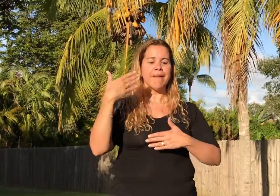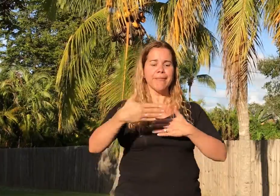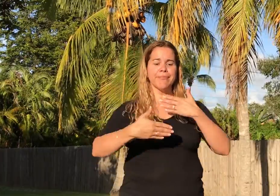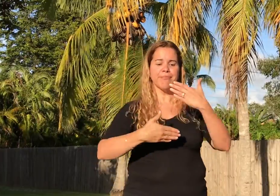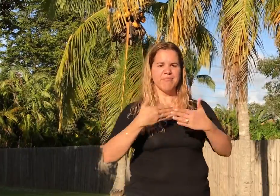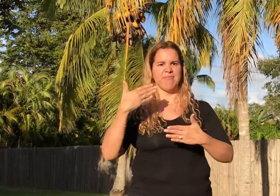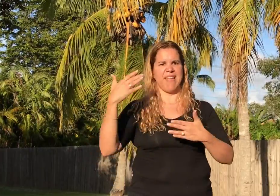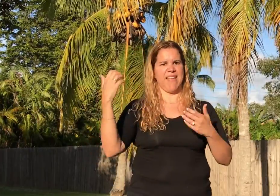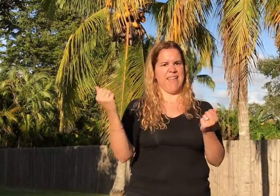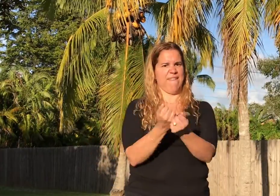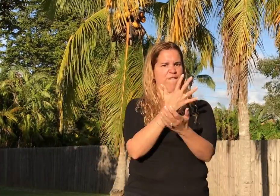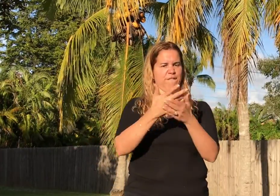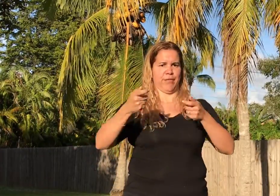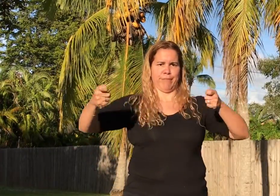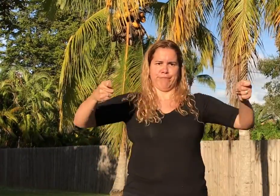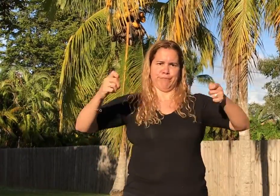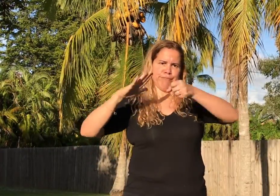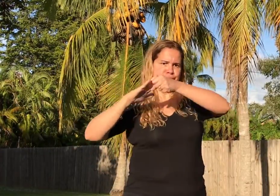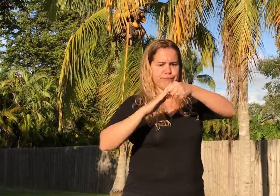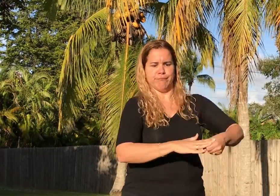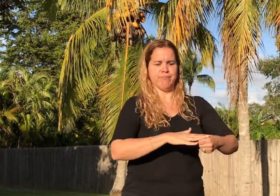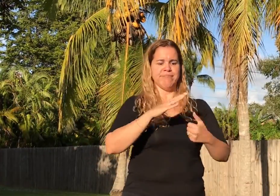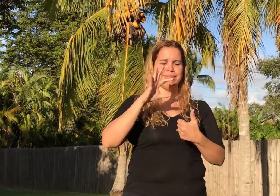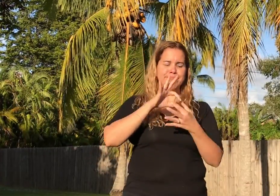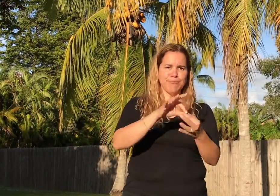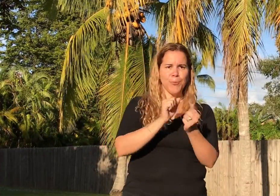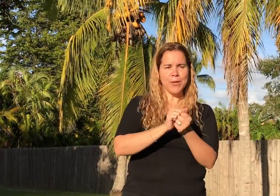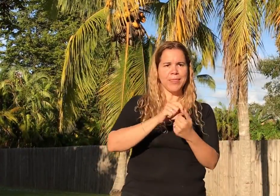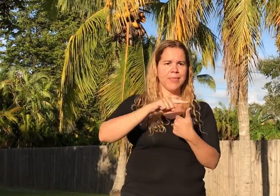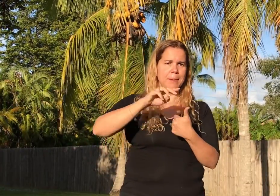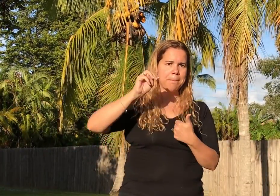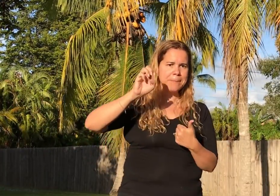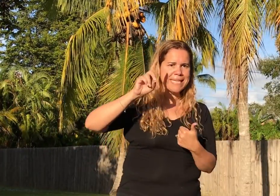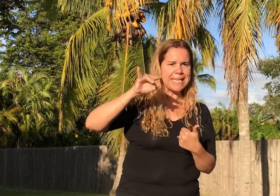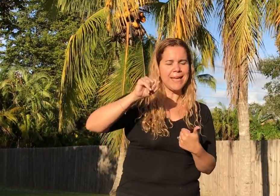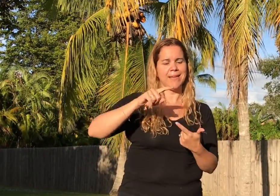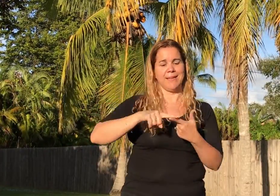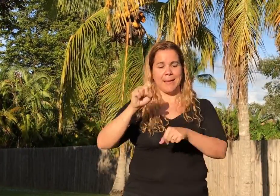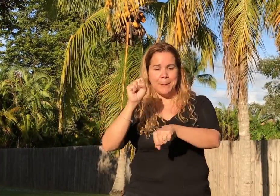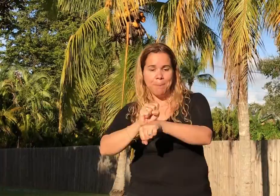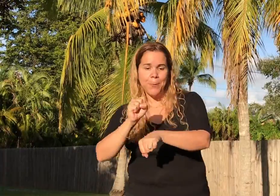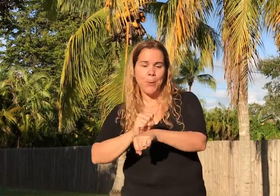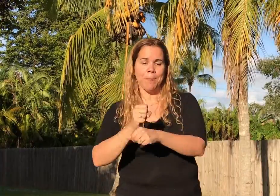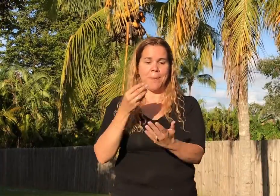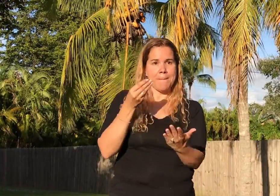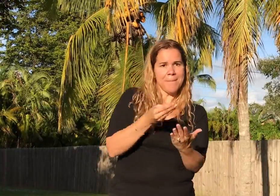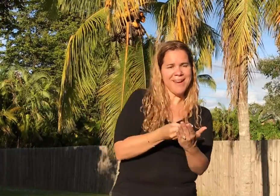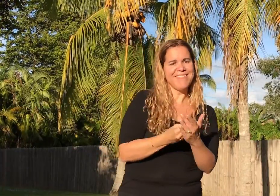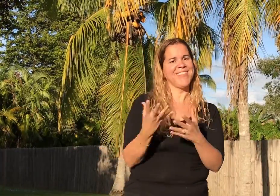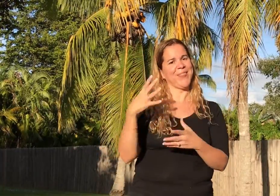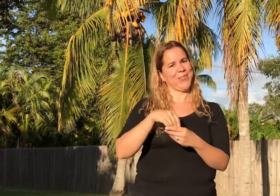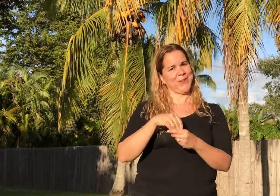and everything from commerce, media, employment, as well as personal freedoms came under the hold of the government, led by Fidel Castro,